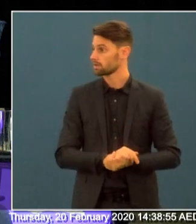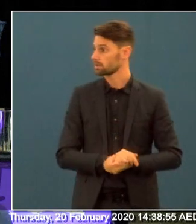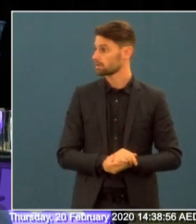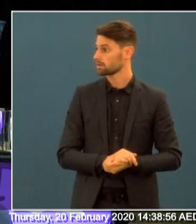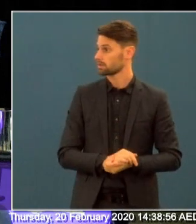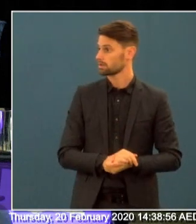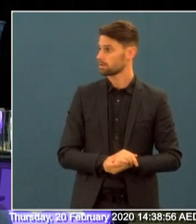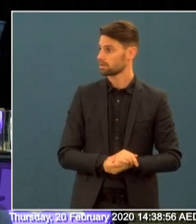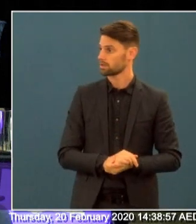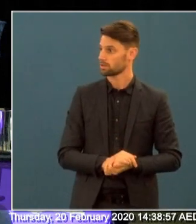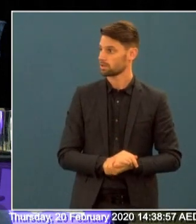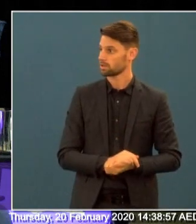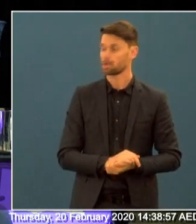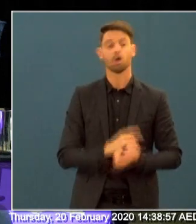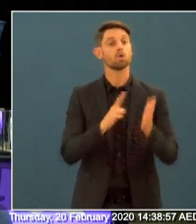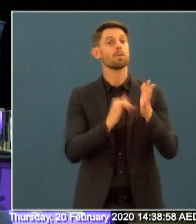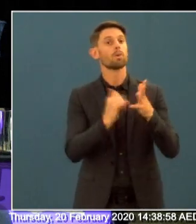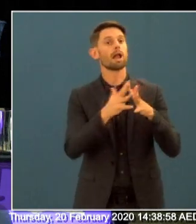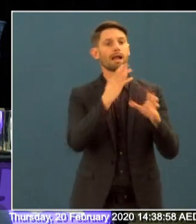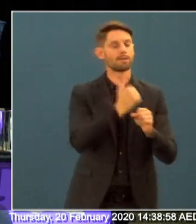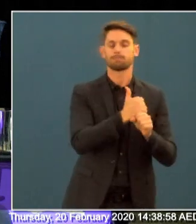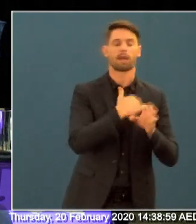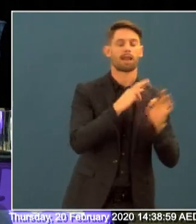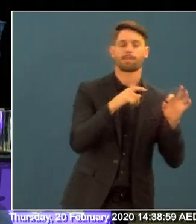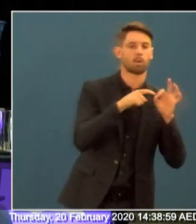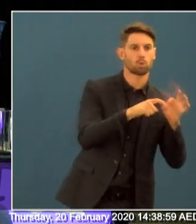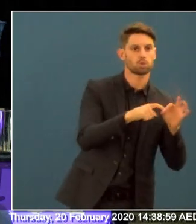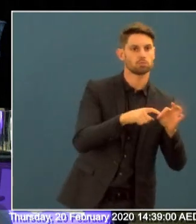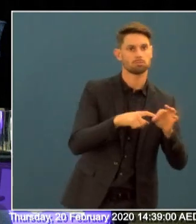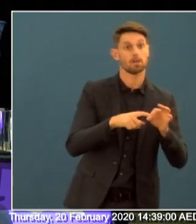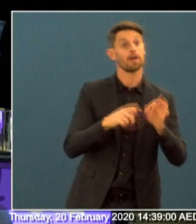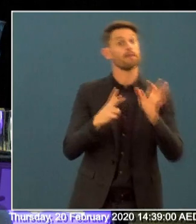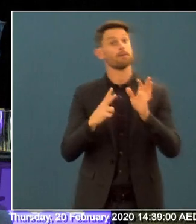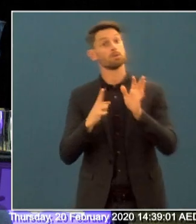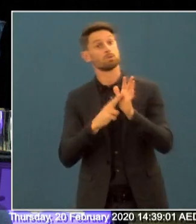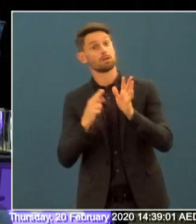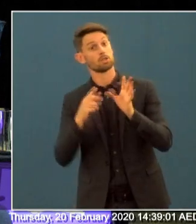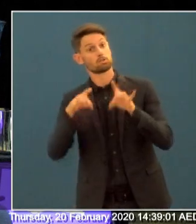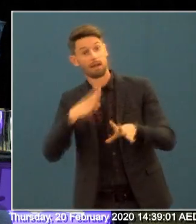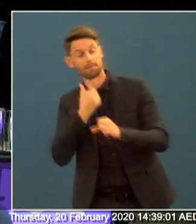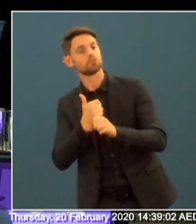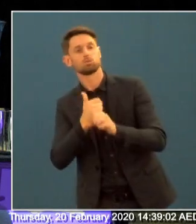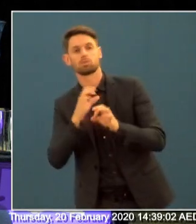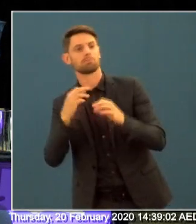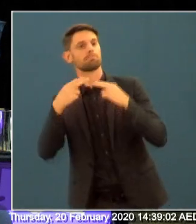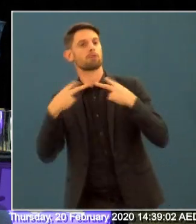Thank you, Commissioner. I have no questions. No questions. Professor Trollor — does that conclude your... It does.